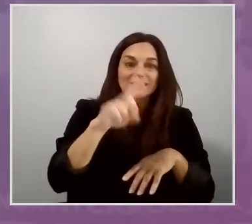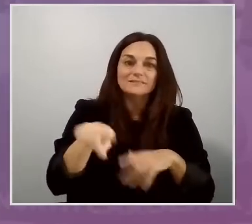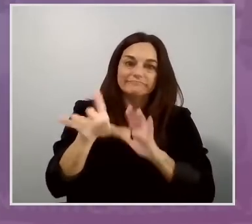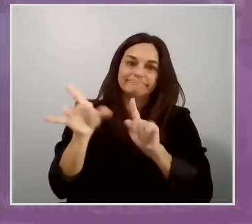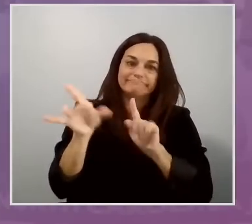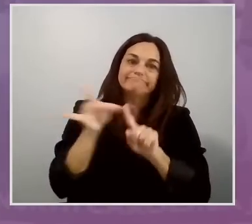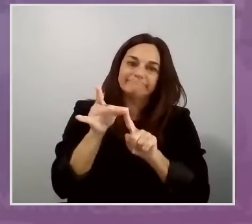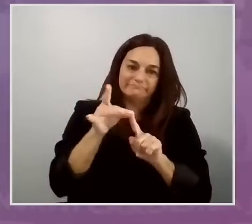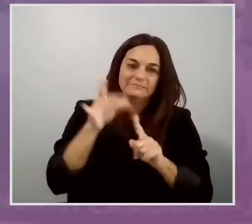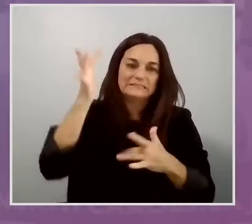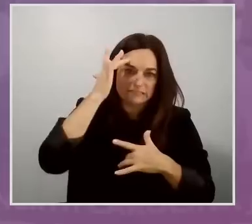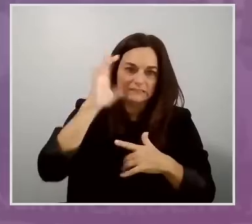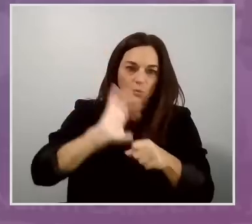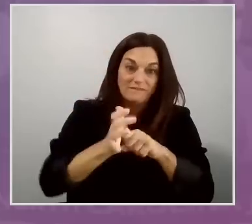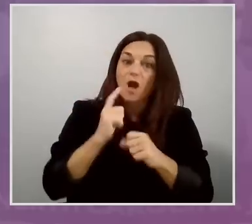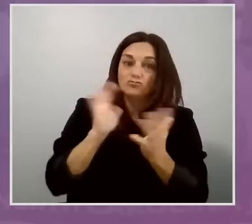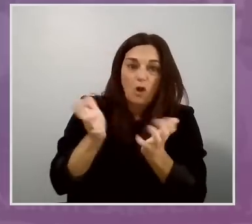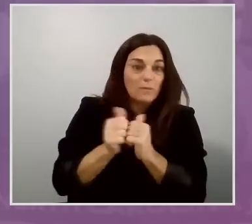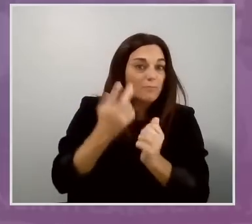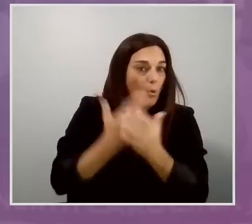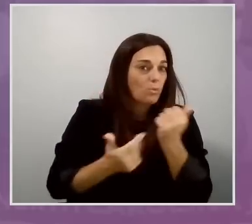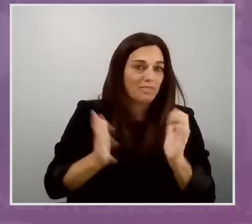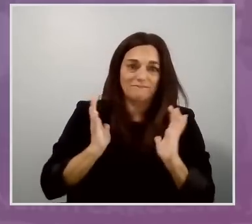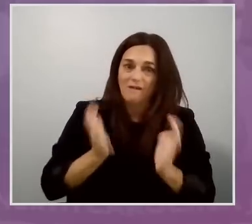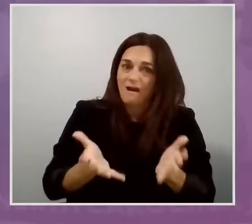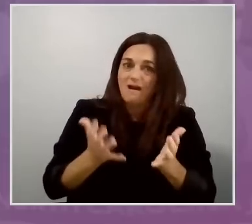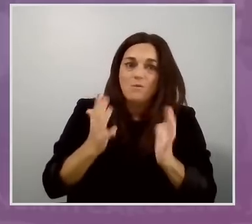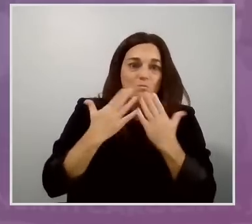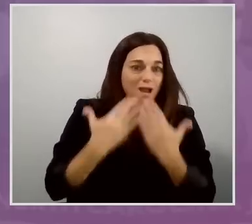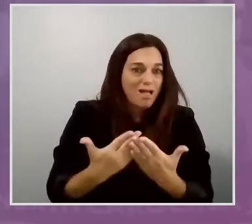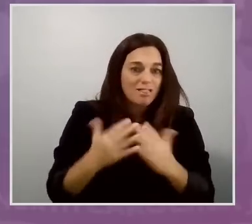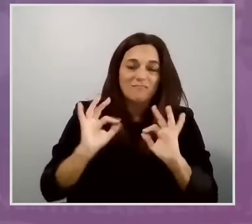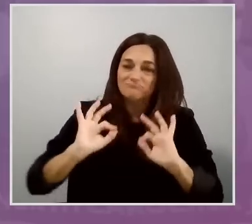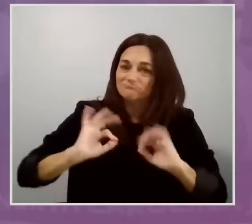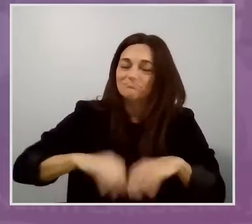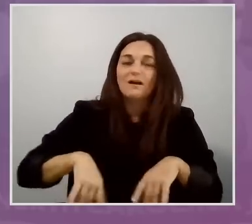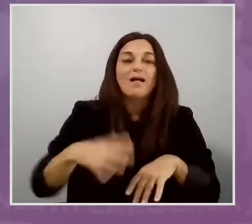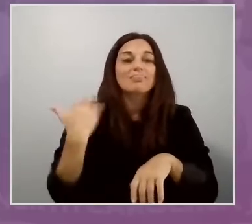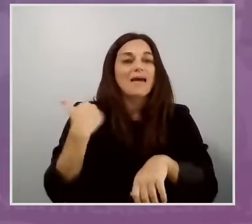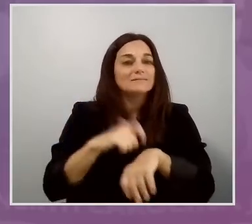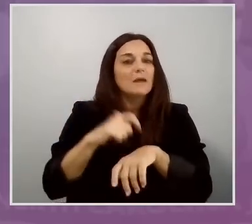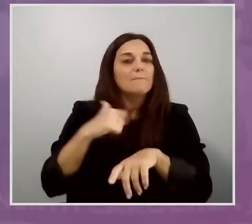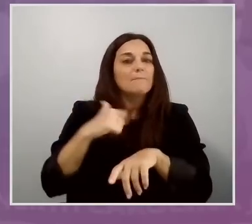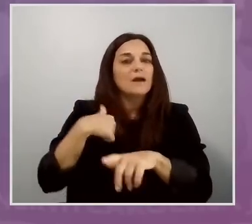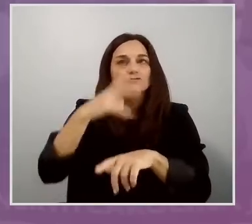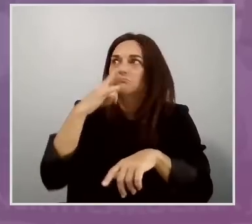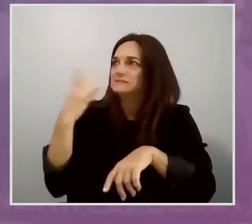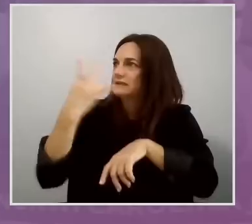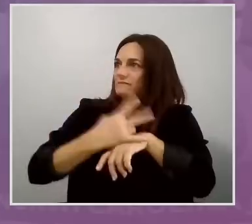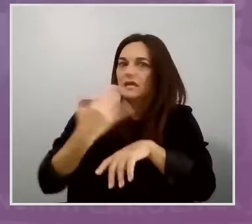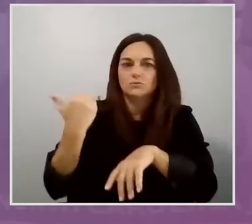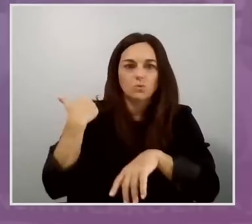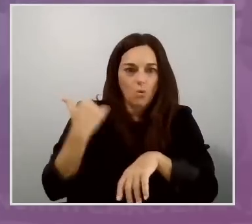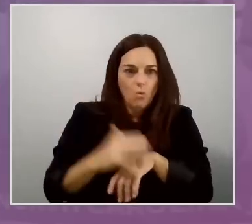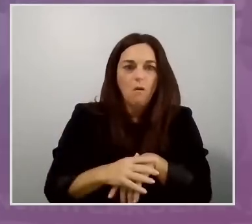AND MY COMMUNICATIONS DIRECTOR LIZ, THEY CONTRACTED COVID-19. I'VE TALKED TO BOTH OF THEM.